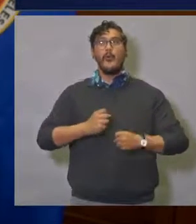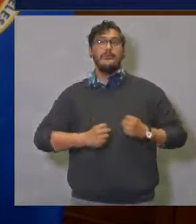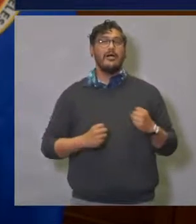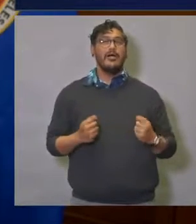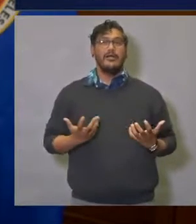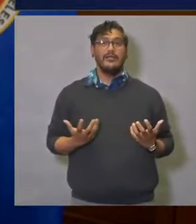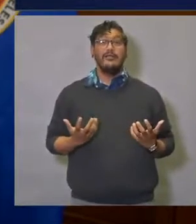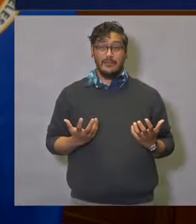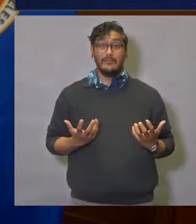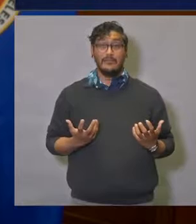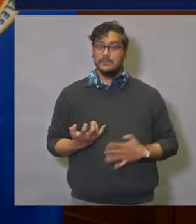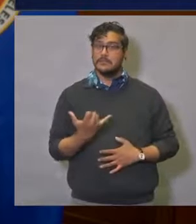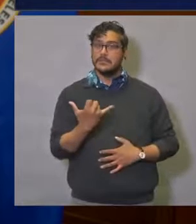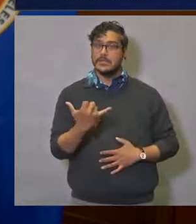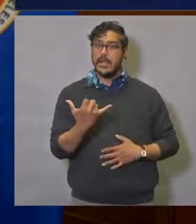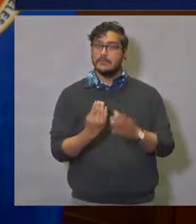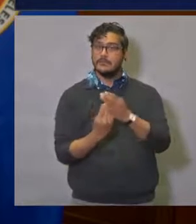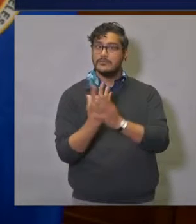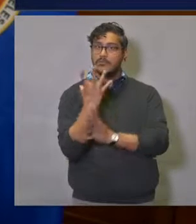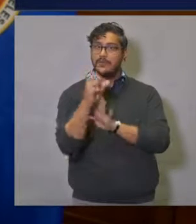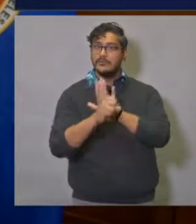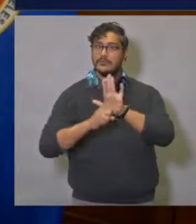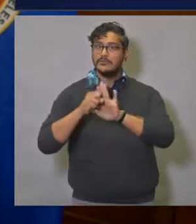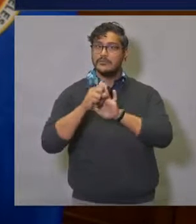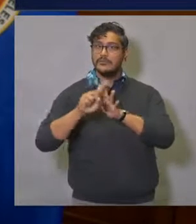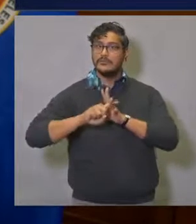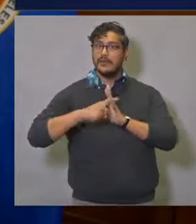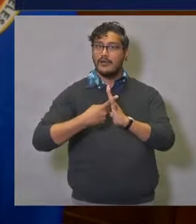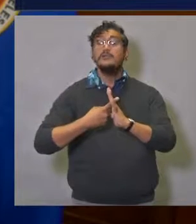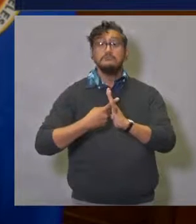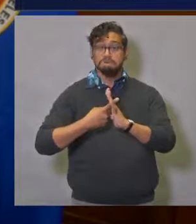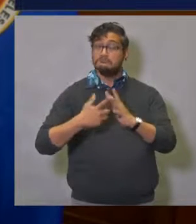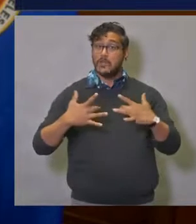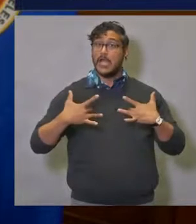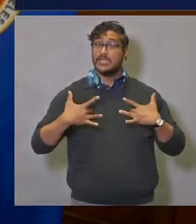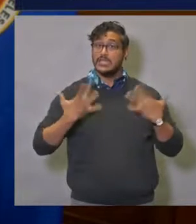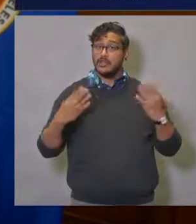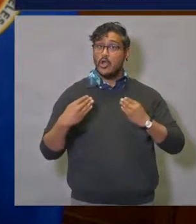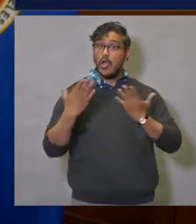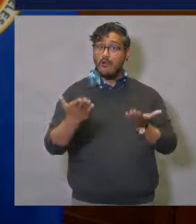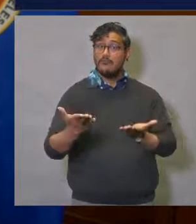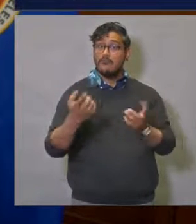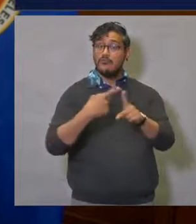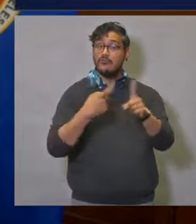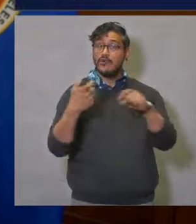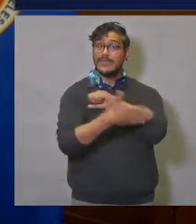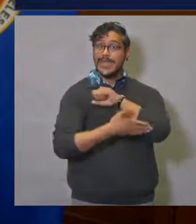A SENSE OF NORMALITY INTO OUR LIVES. WE ARE NOW AT THE START OF